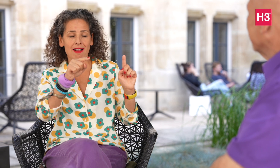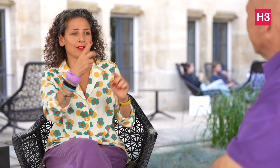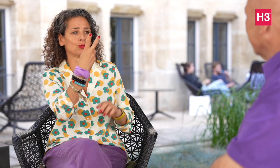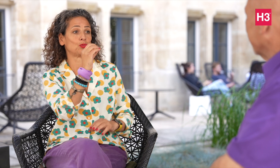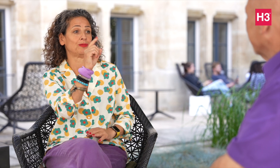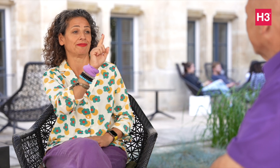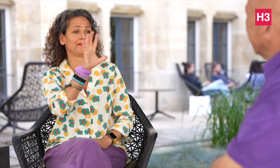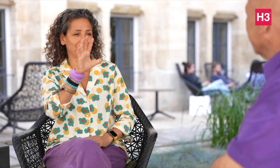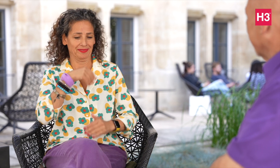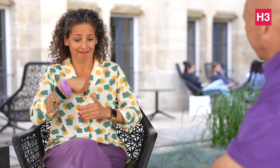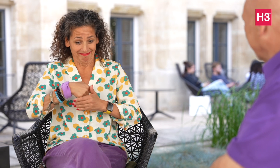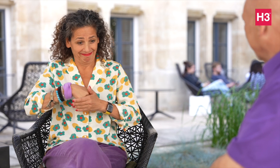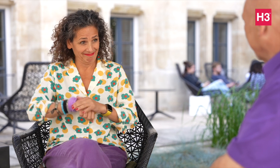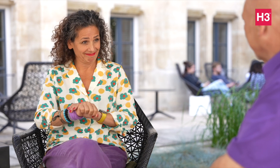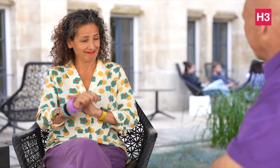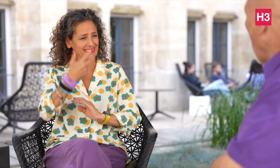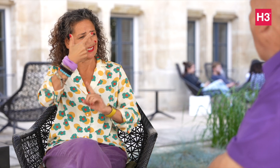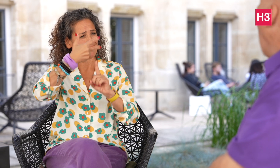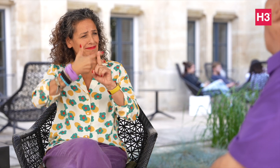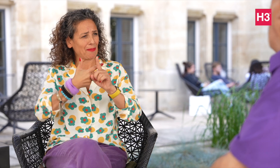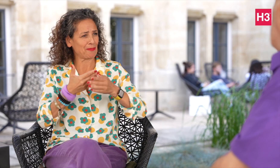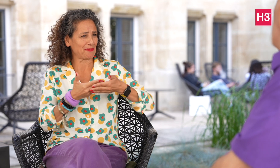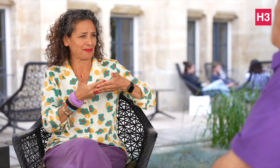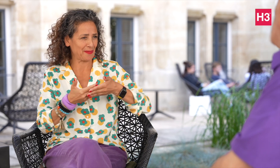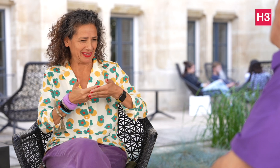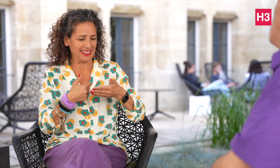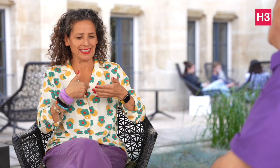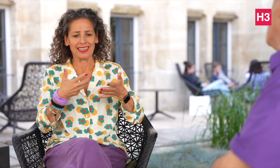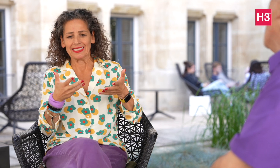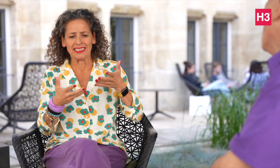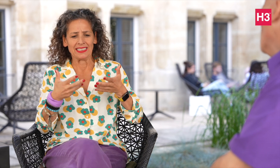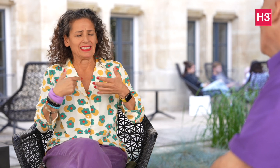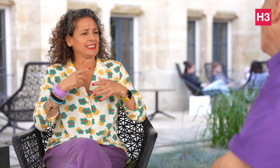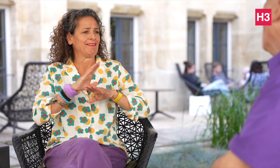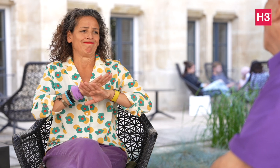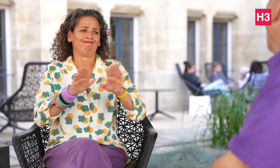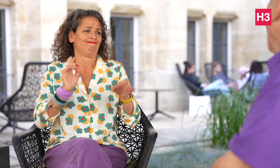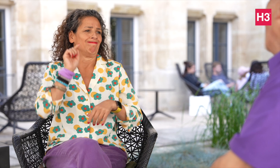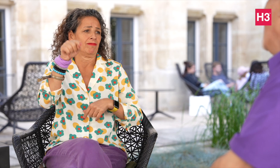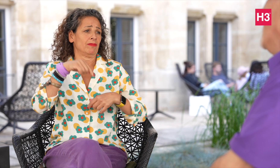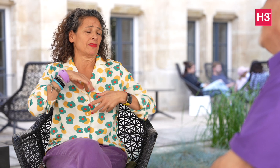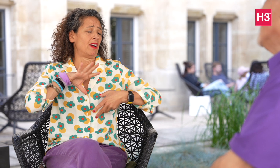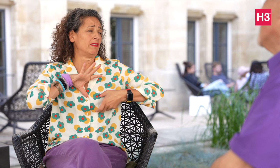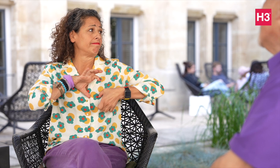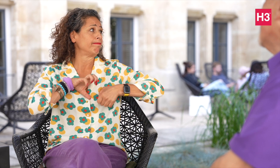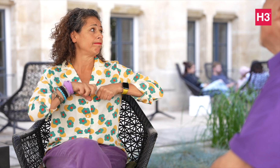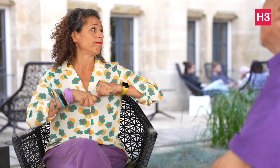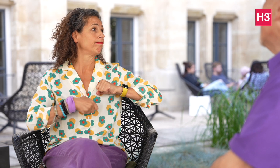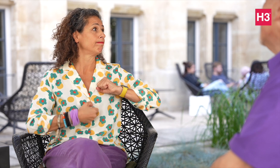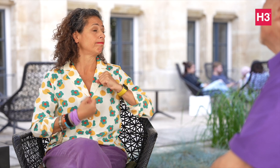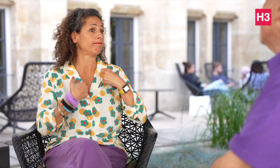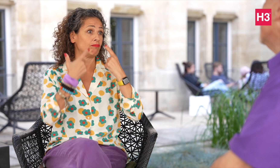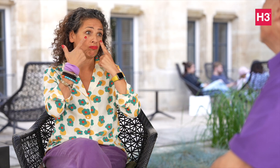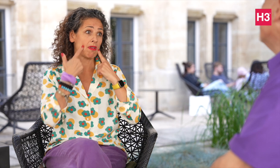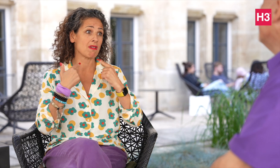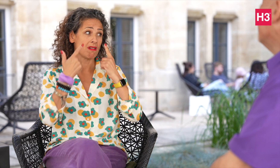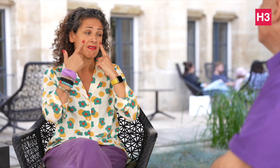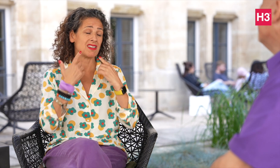But in 2015, I had a baby — my son was just three months old when the festival took place. I chose to stay home with him, and it was really difficult for me.